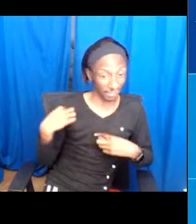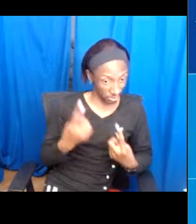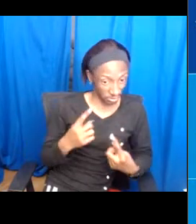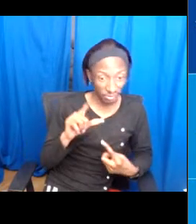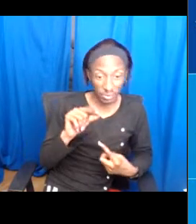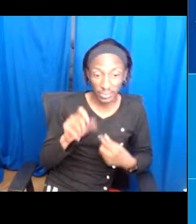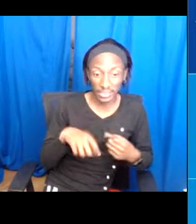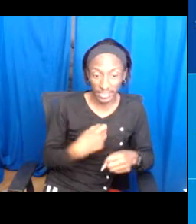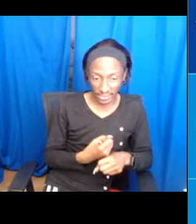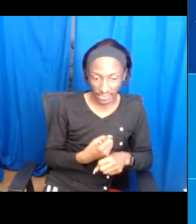If we moved to the next slide.